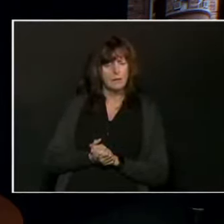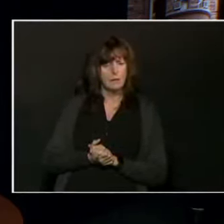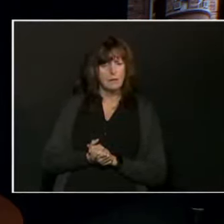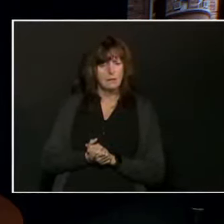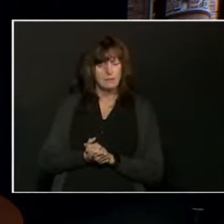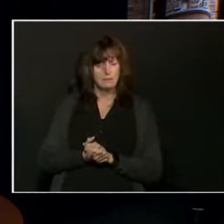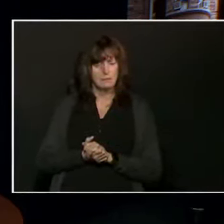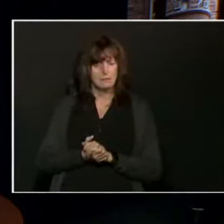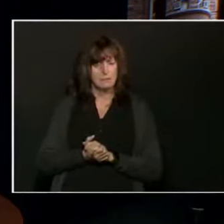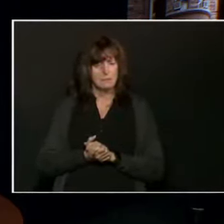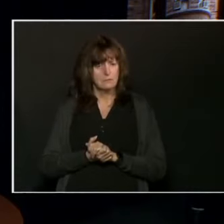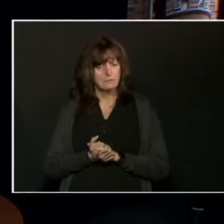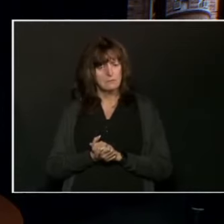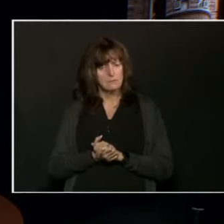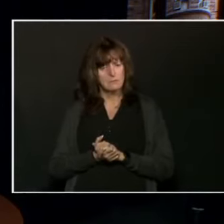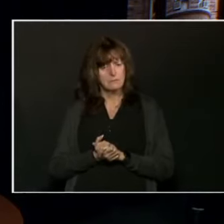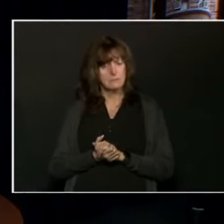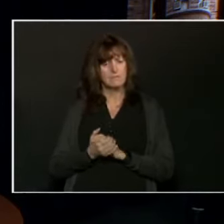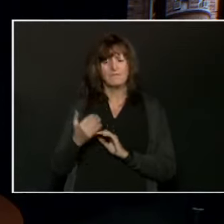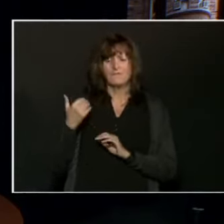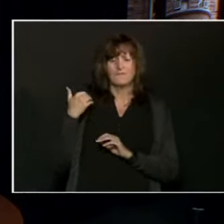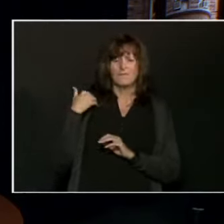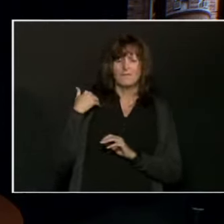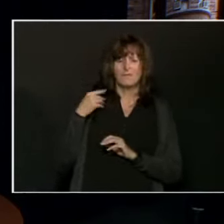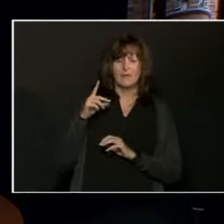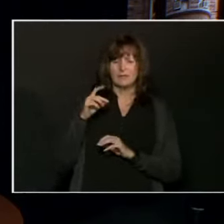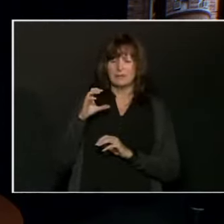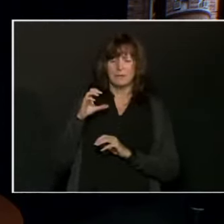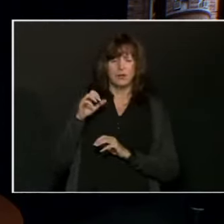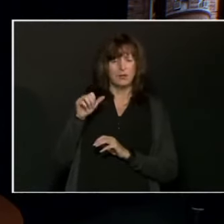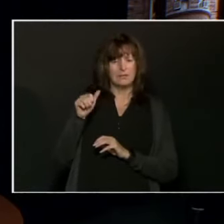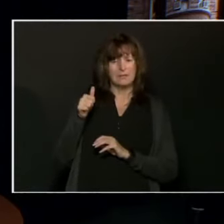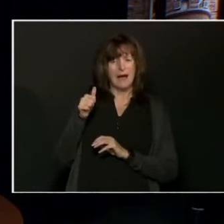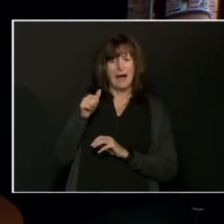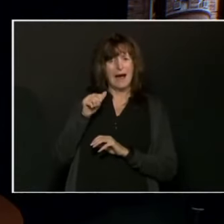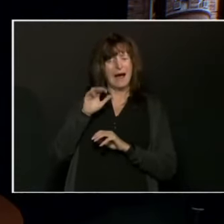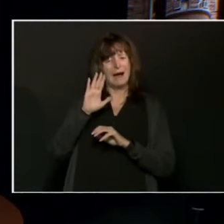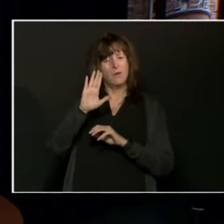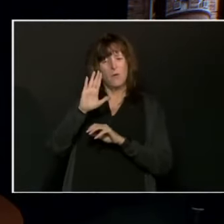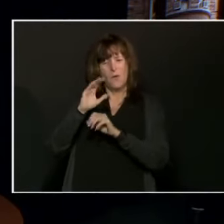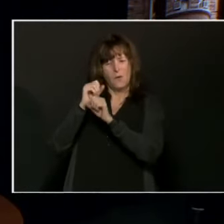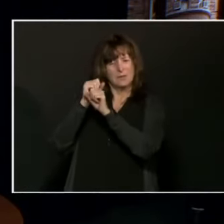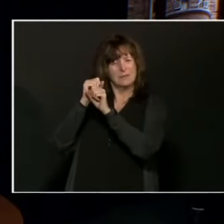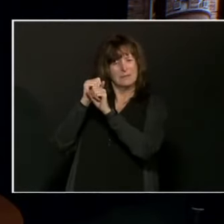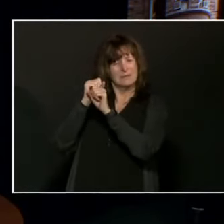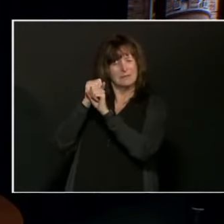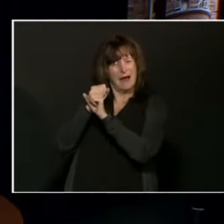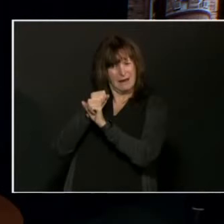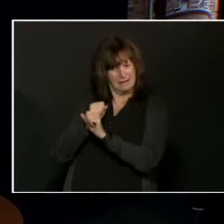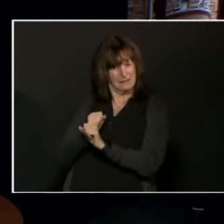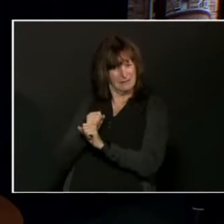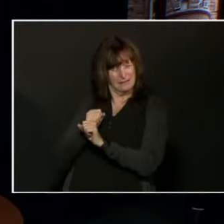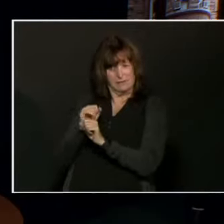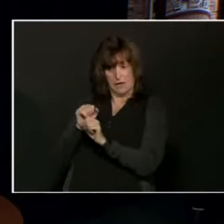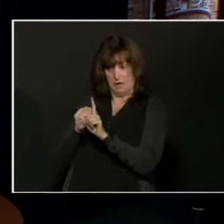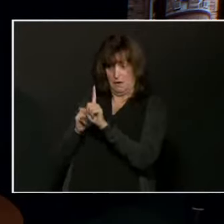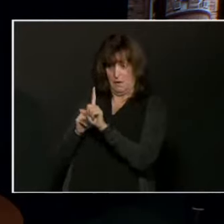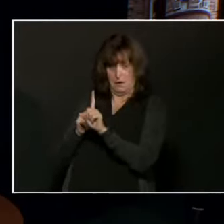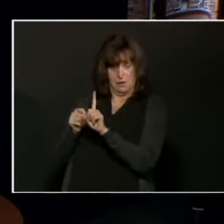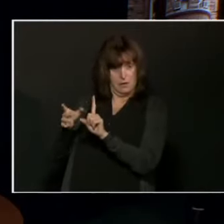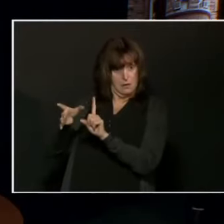YOU, ON A DIFFERENT MATTER